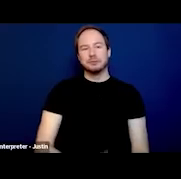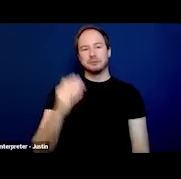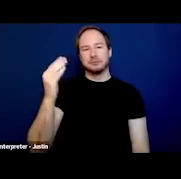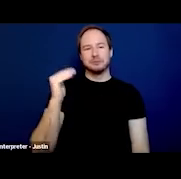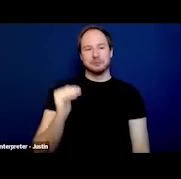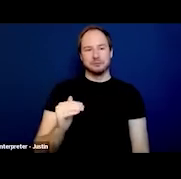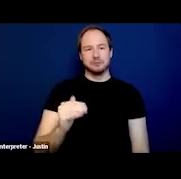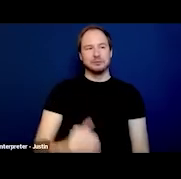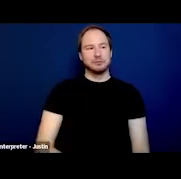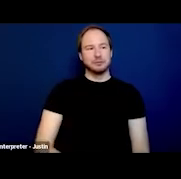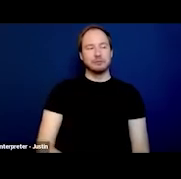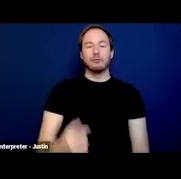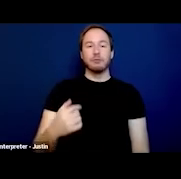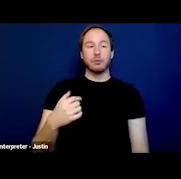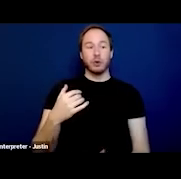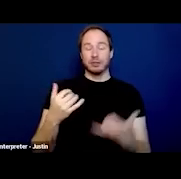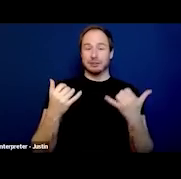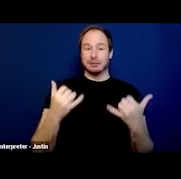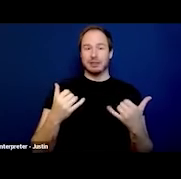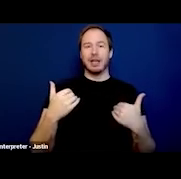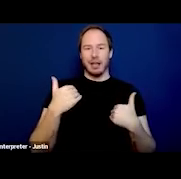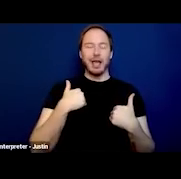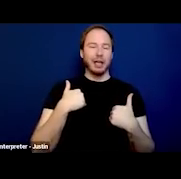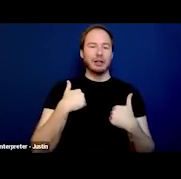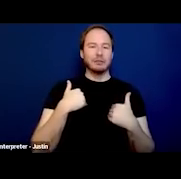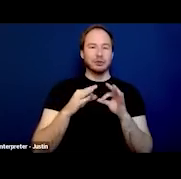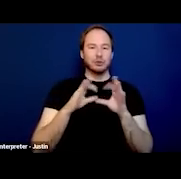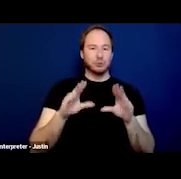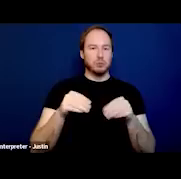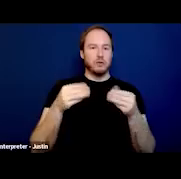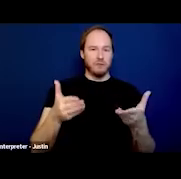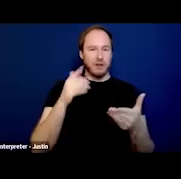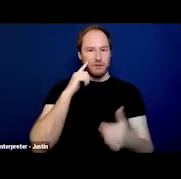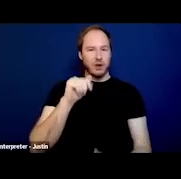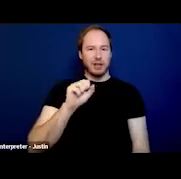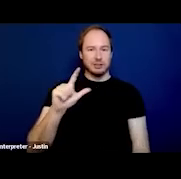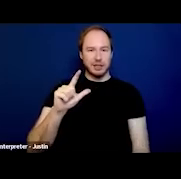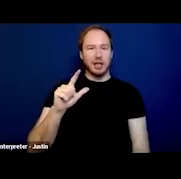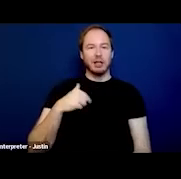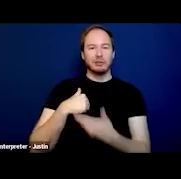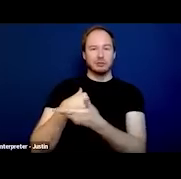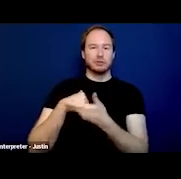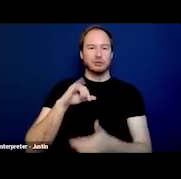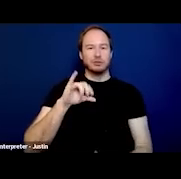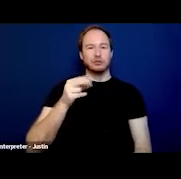So we are joined today by American Sign Language interpreters, John and Justin. Thank you so much.